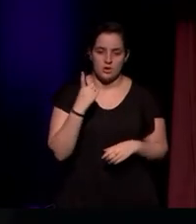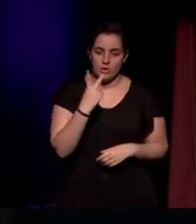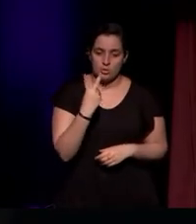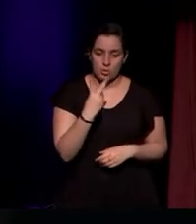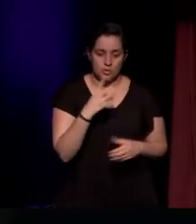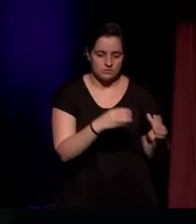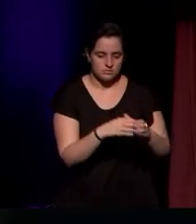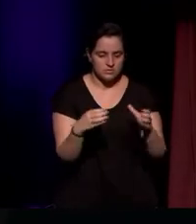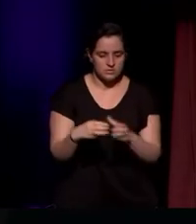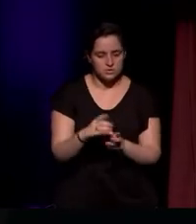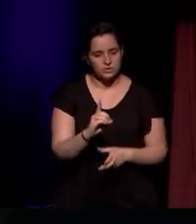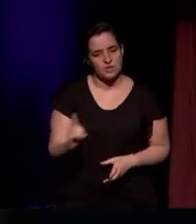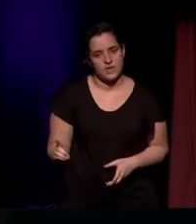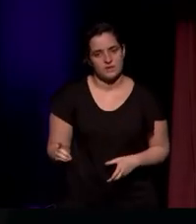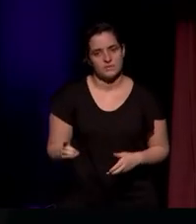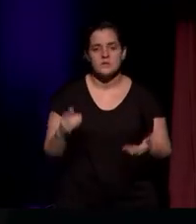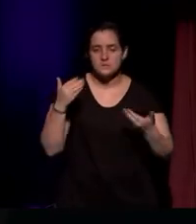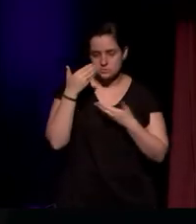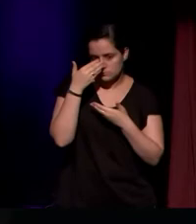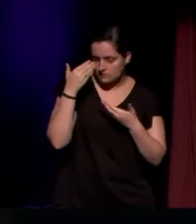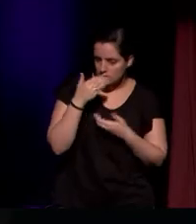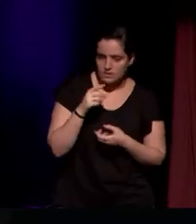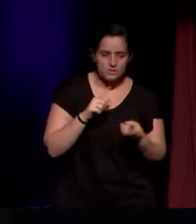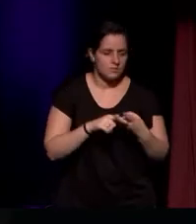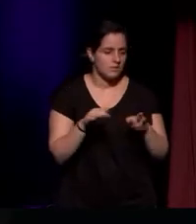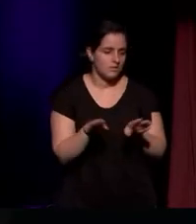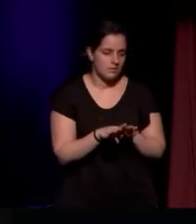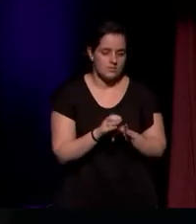both for Muslims and for Christians,